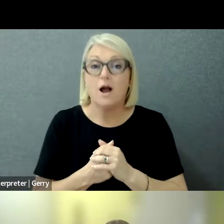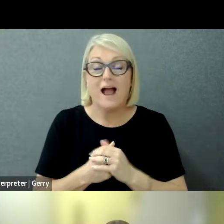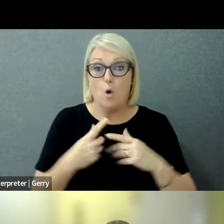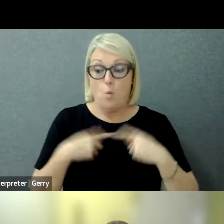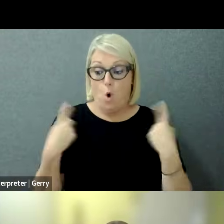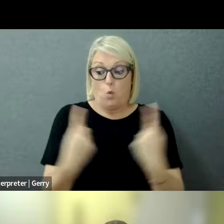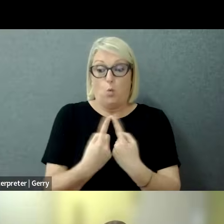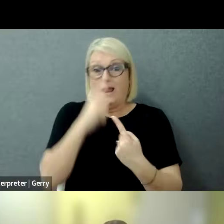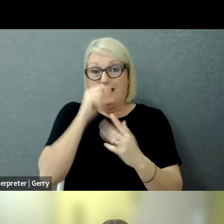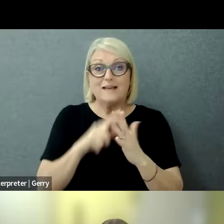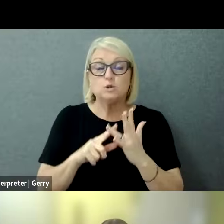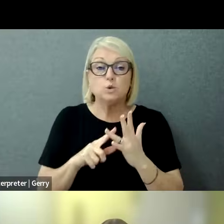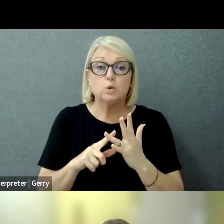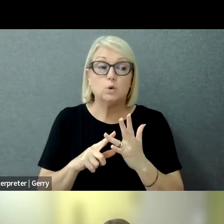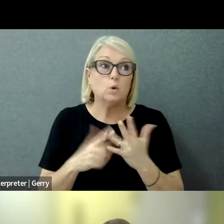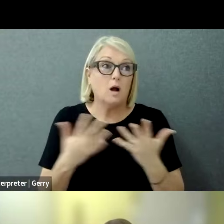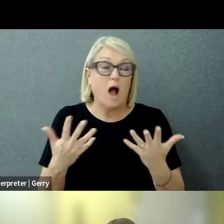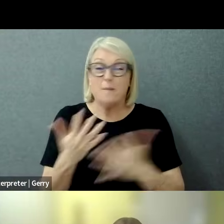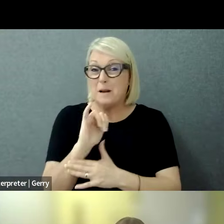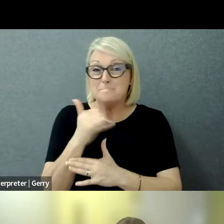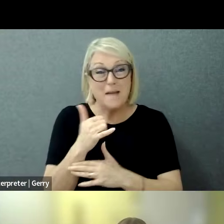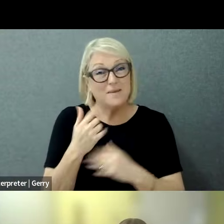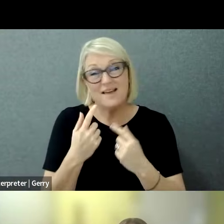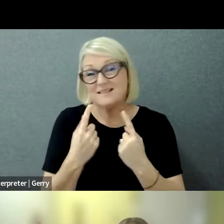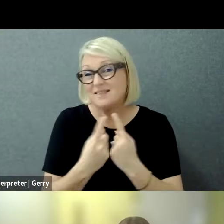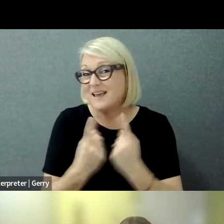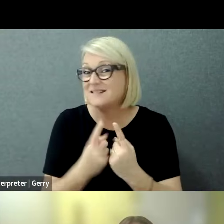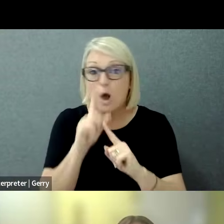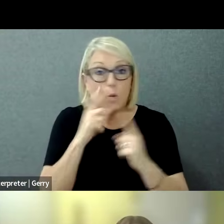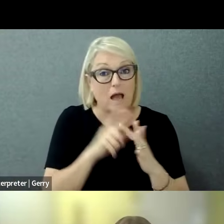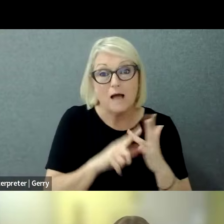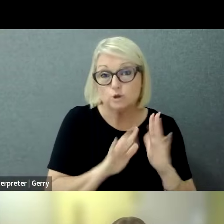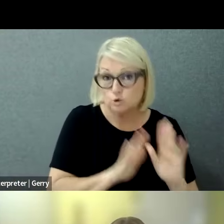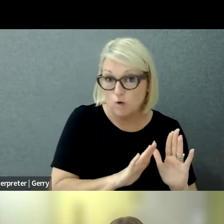this service, and actually the stuff we can't do but I'm really clear on who else can actually help